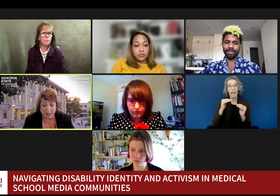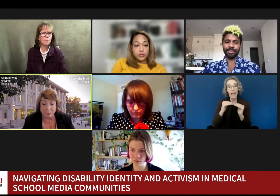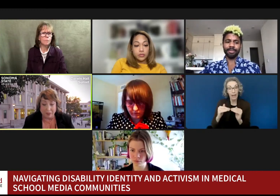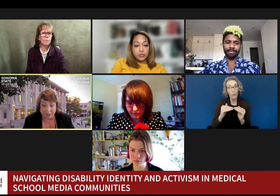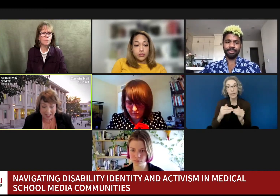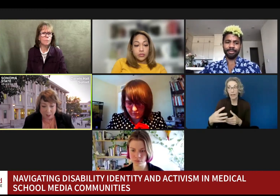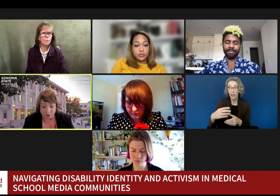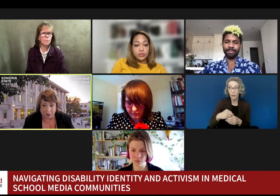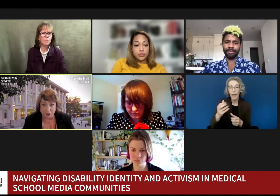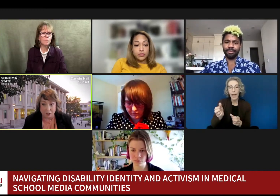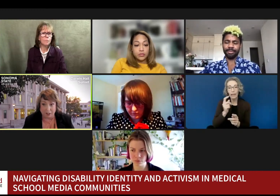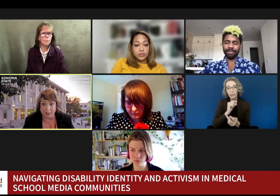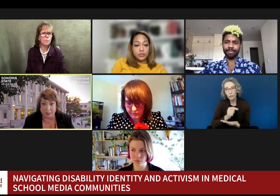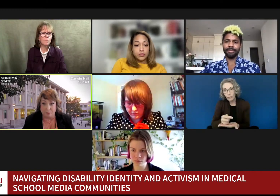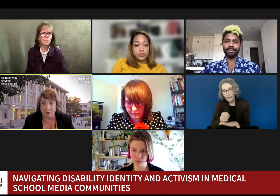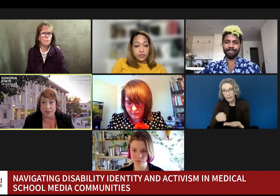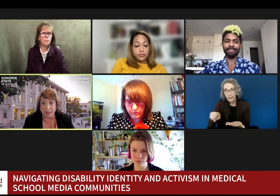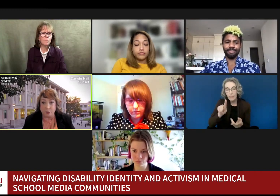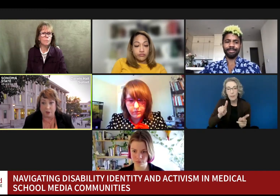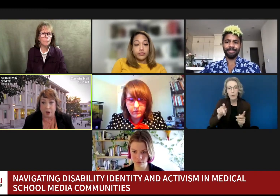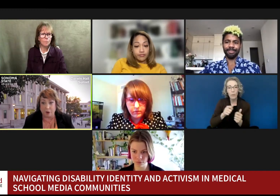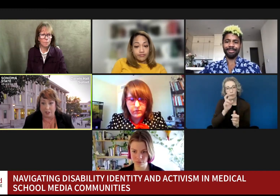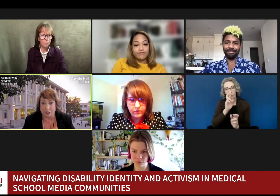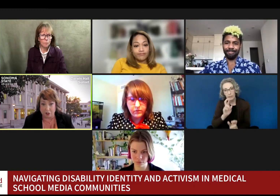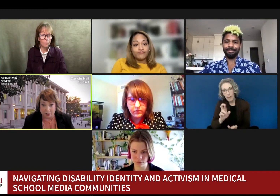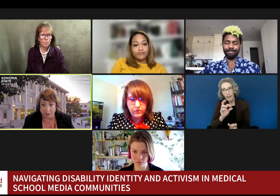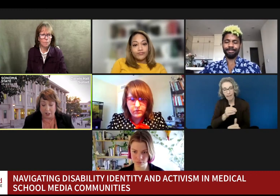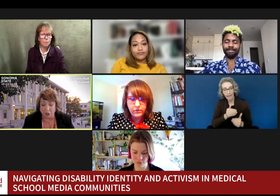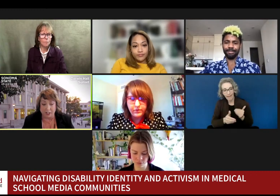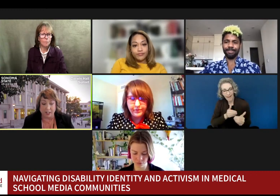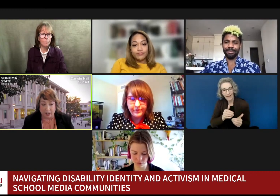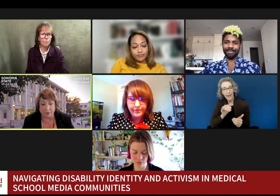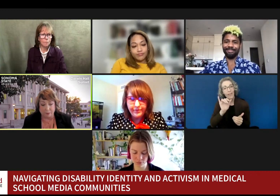I mean, that's professionalism, that's what I wanna see, just like Chase said.